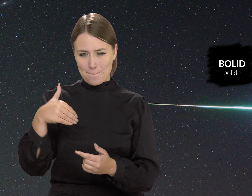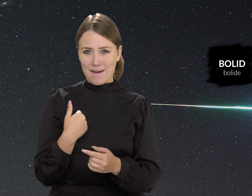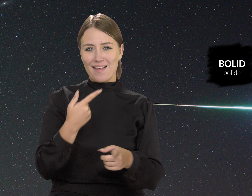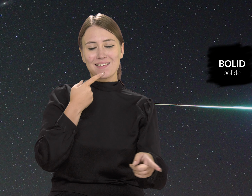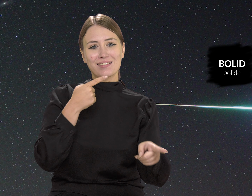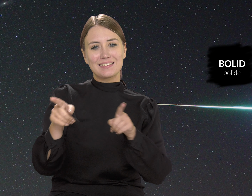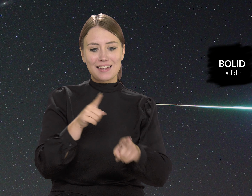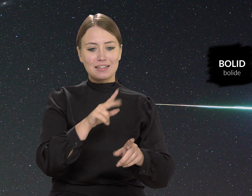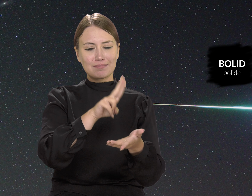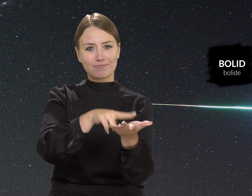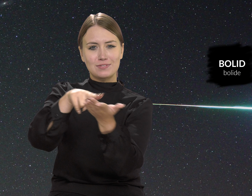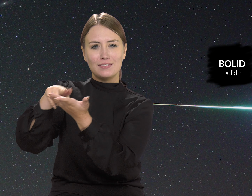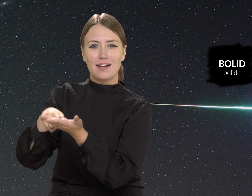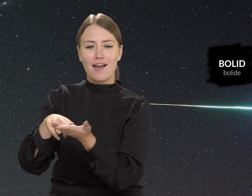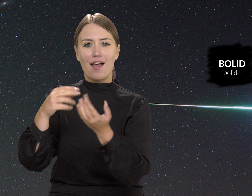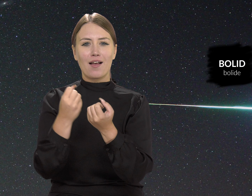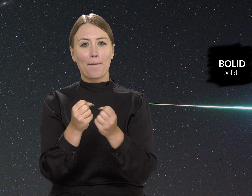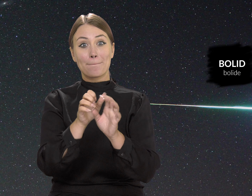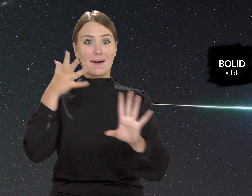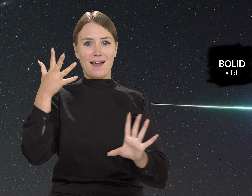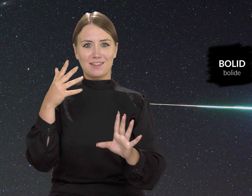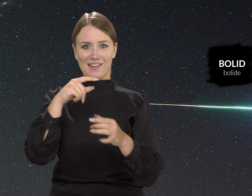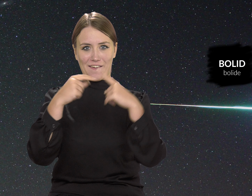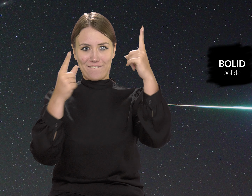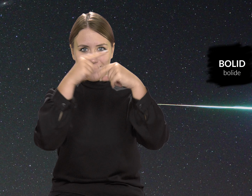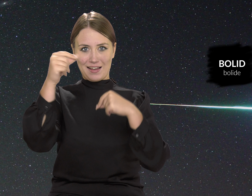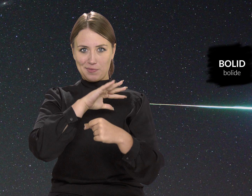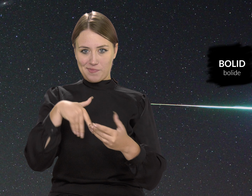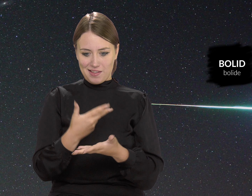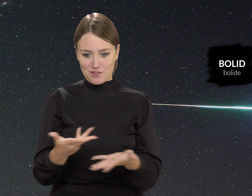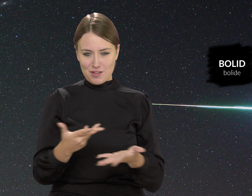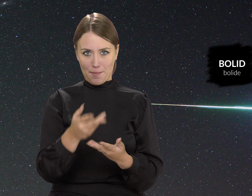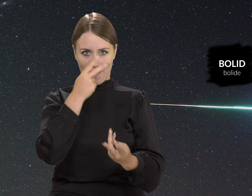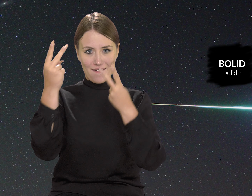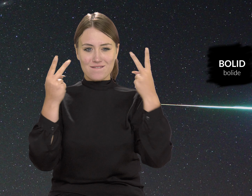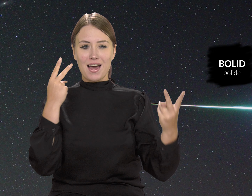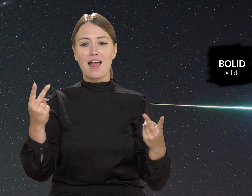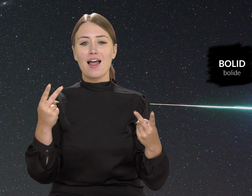To measure the brightness of stars visible from Earth,